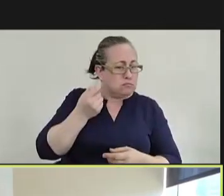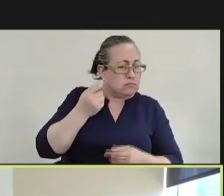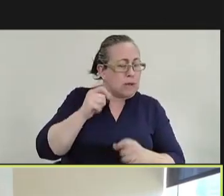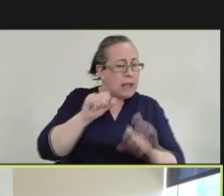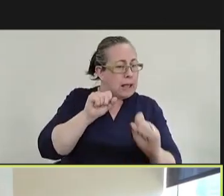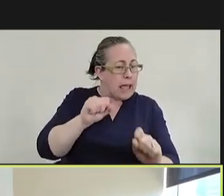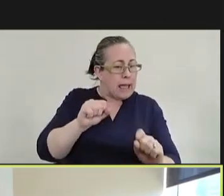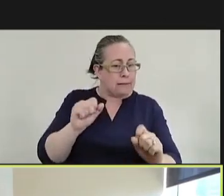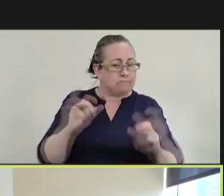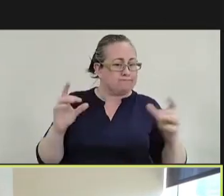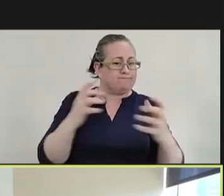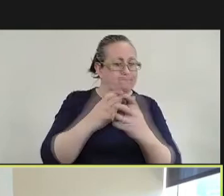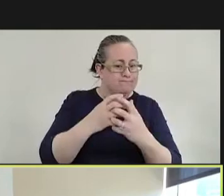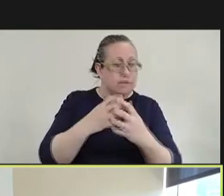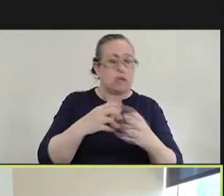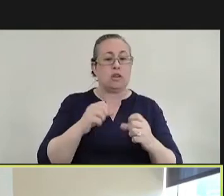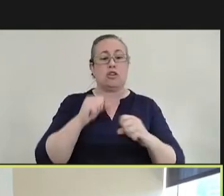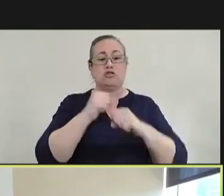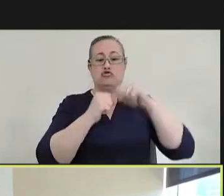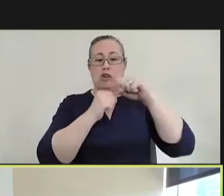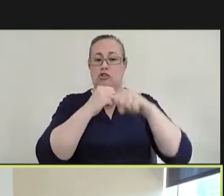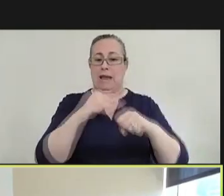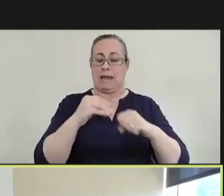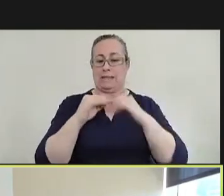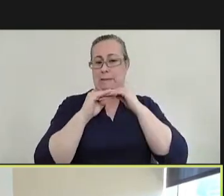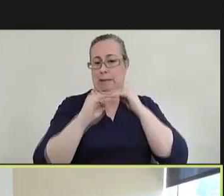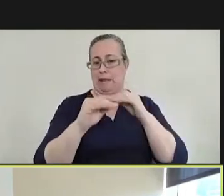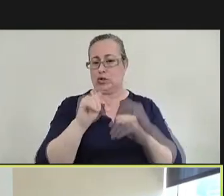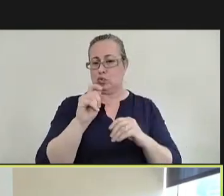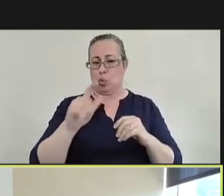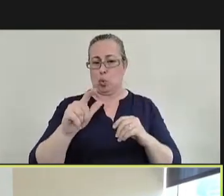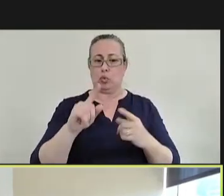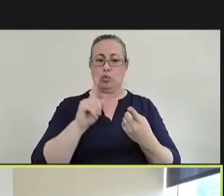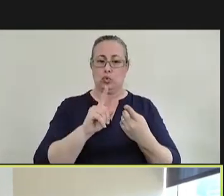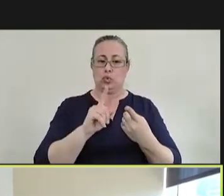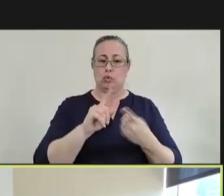The structure and stability tools use modules to model the three-dimensional structures and